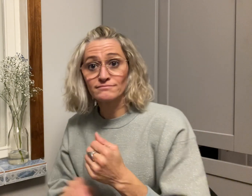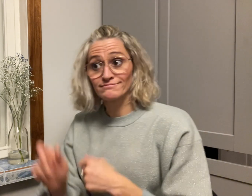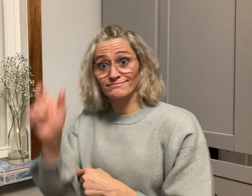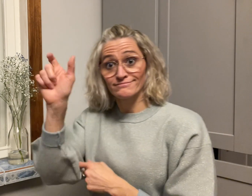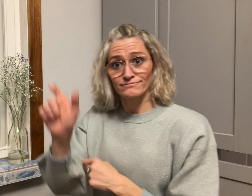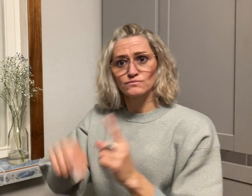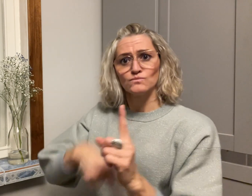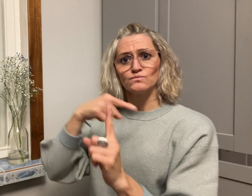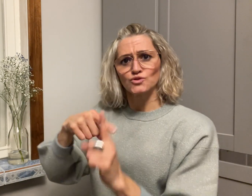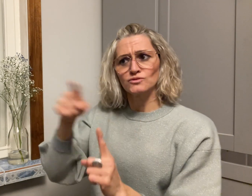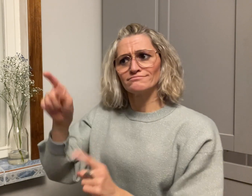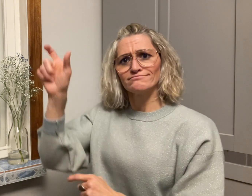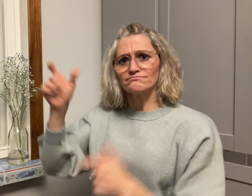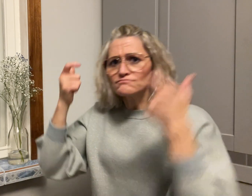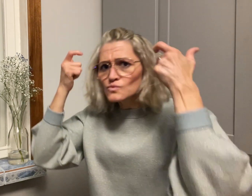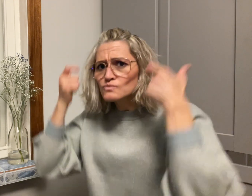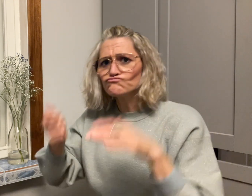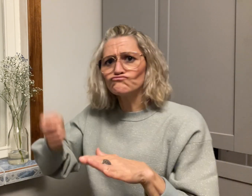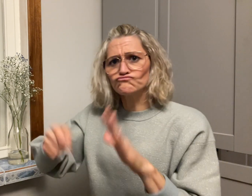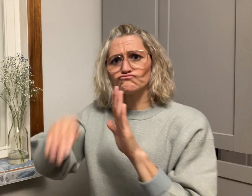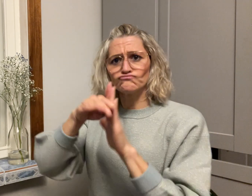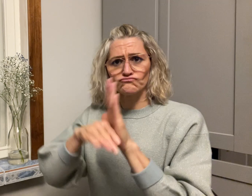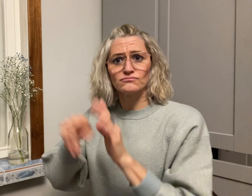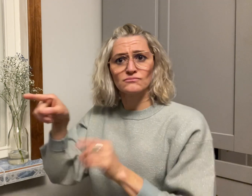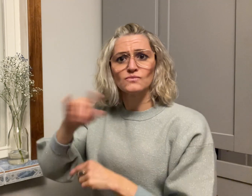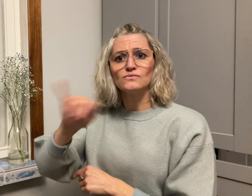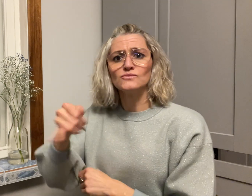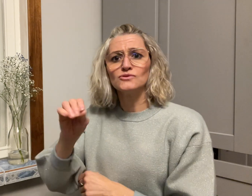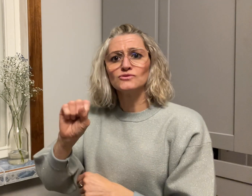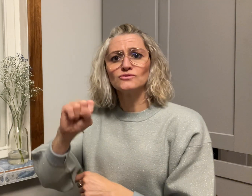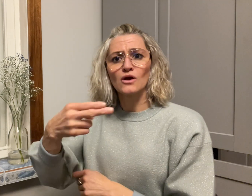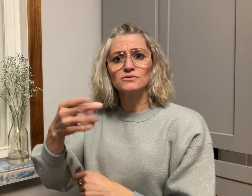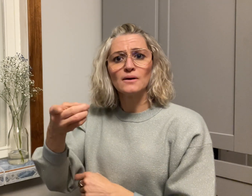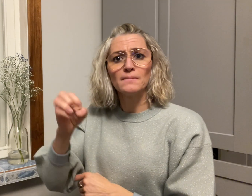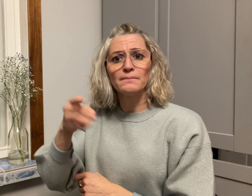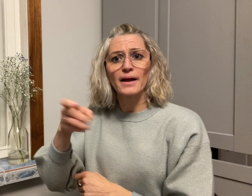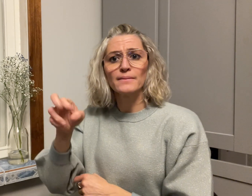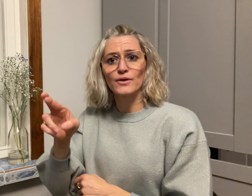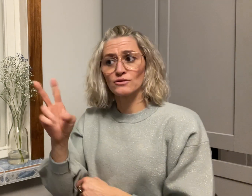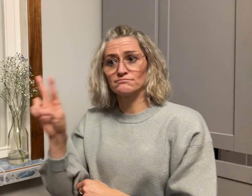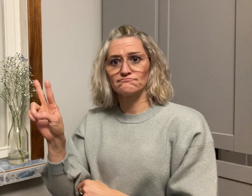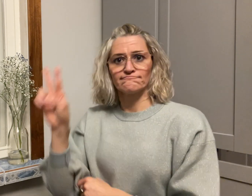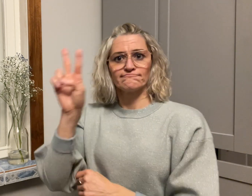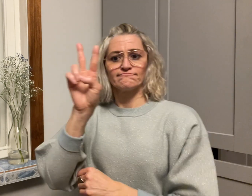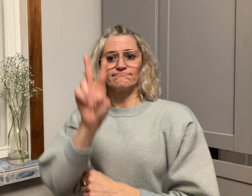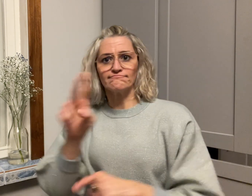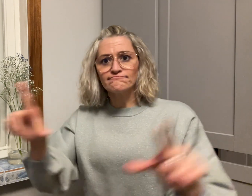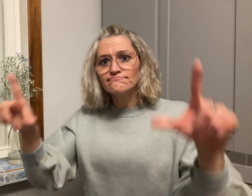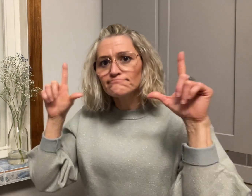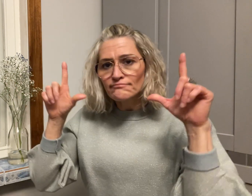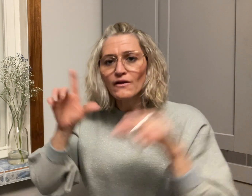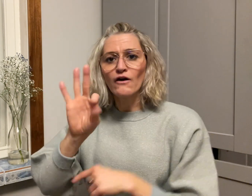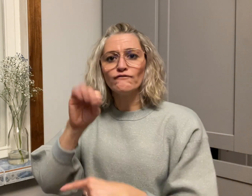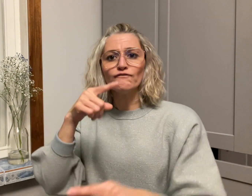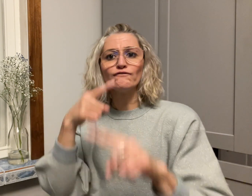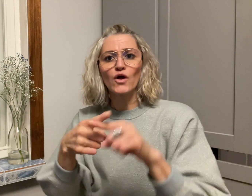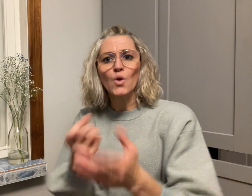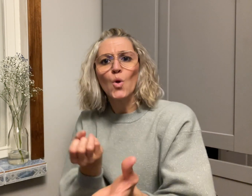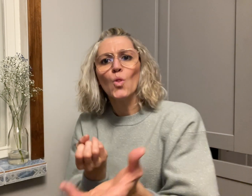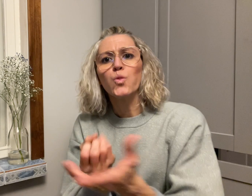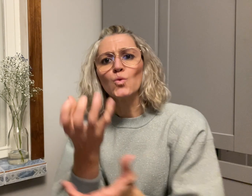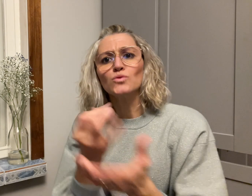what happened that led to them filing a lawsuit. They said that